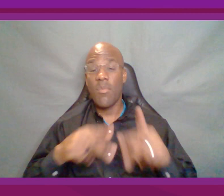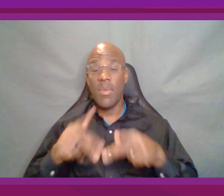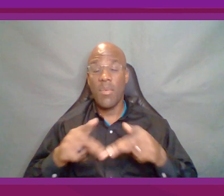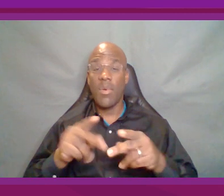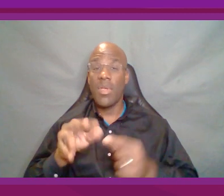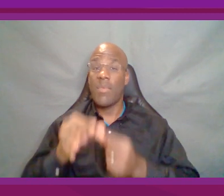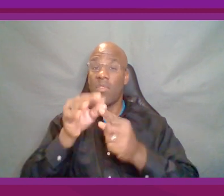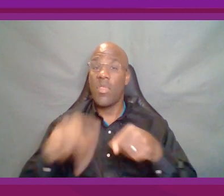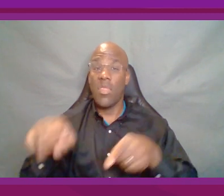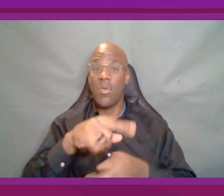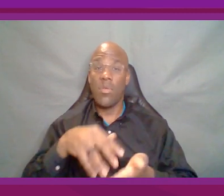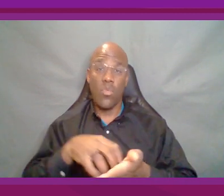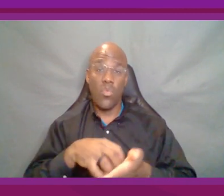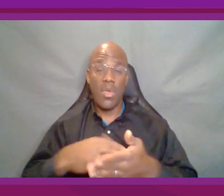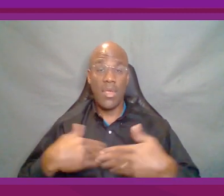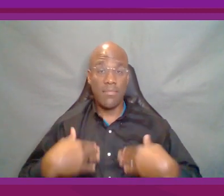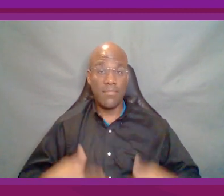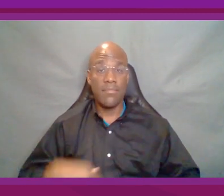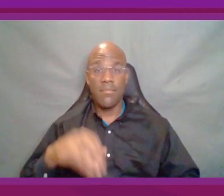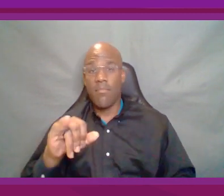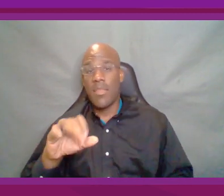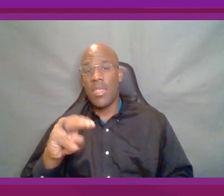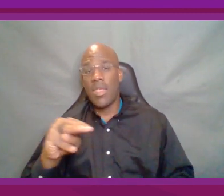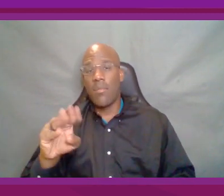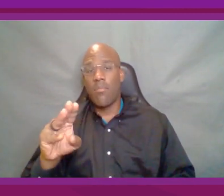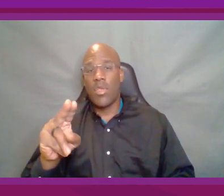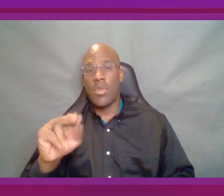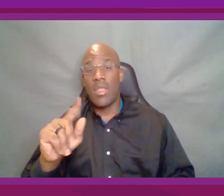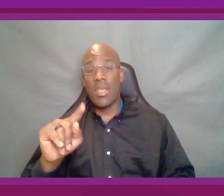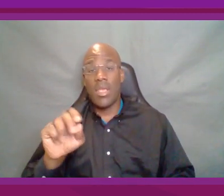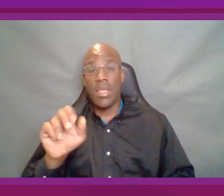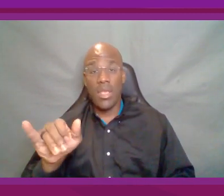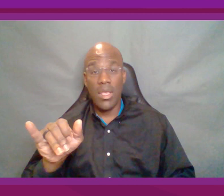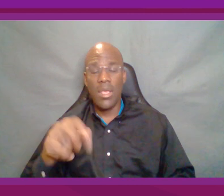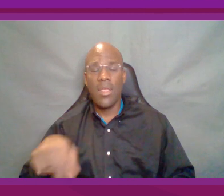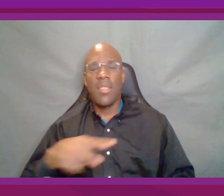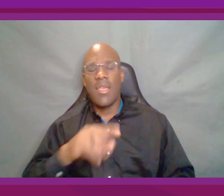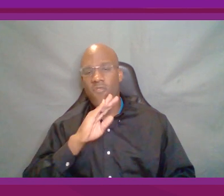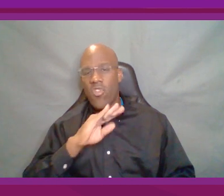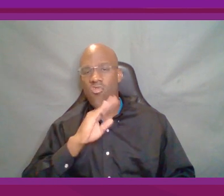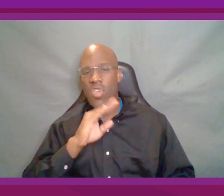who are immune compromised are frustrated with many people acting like the pandemic is